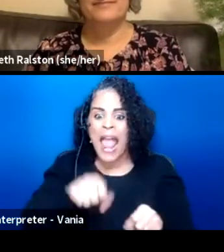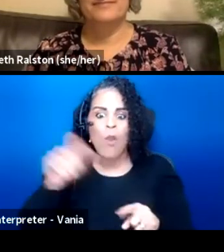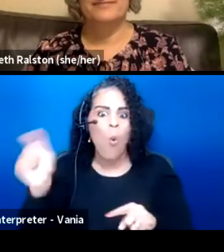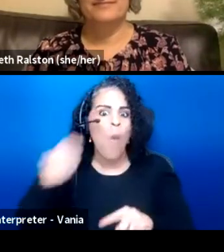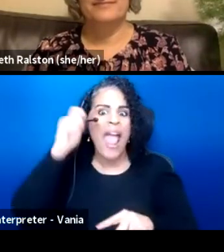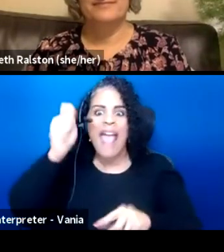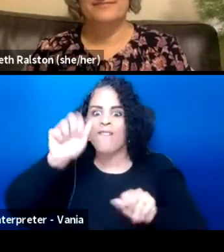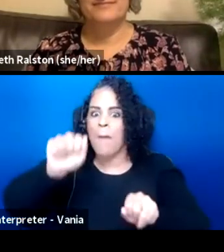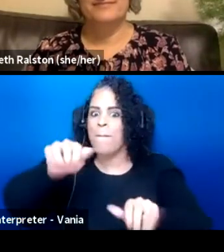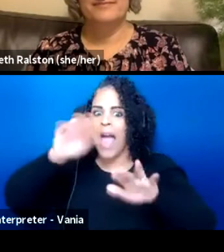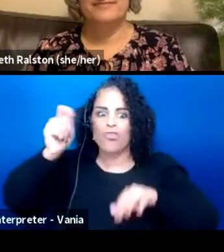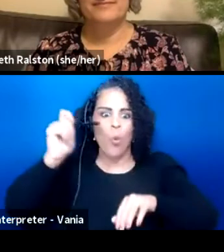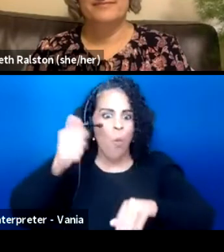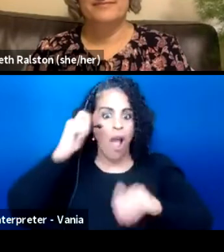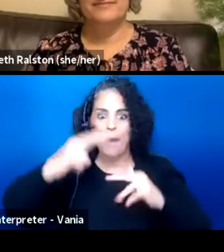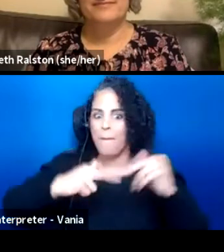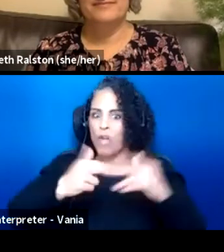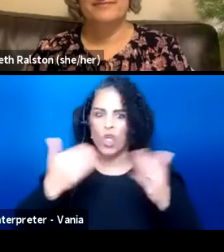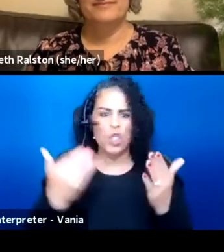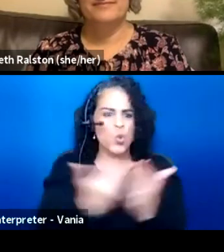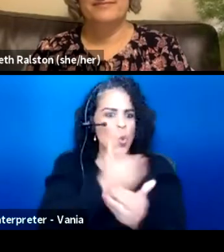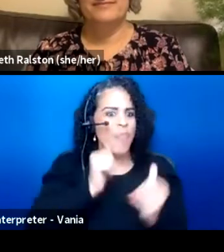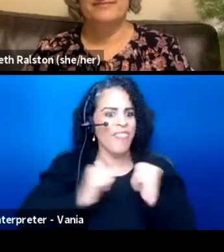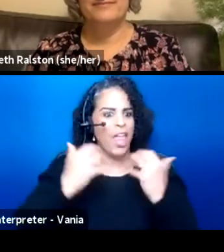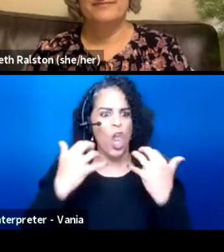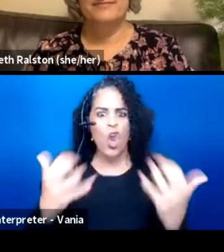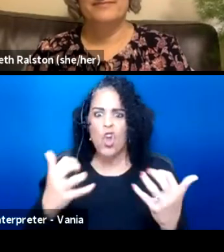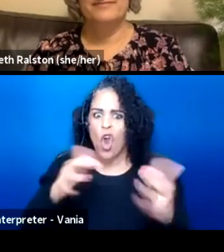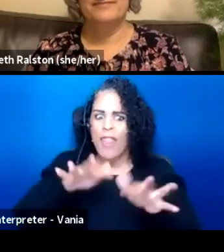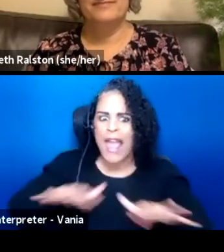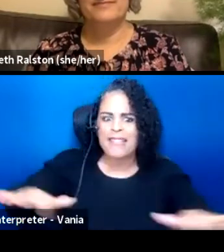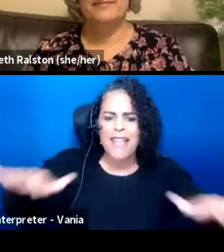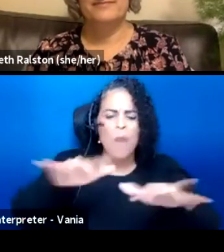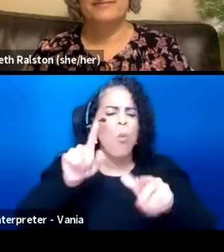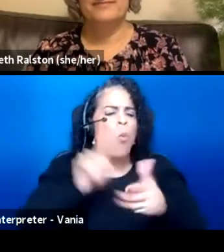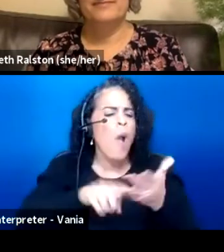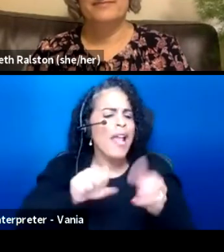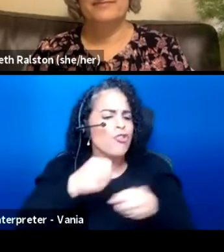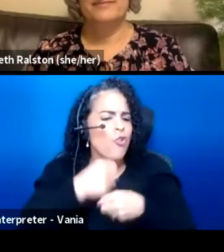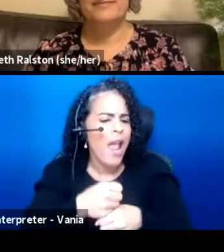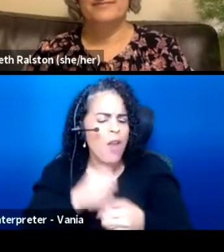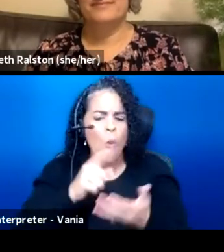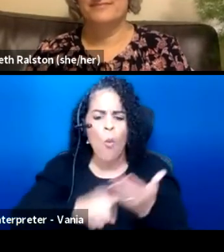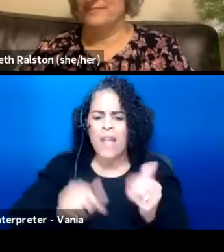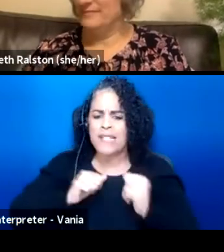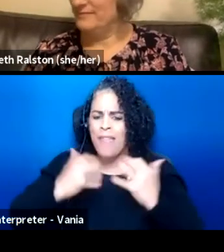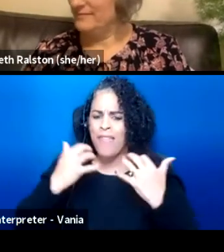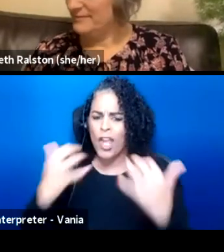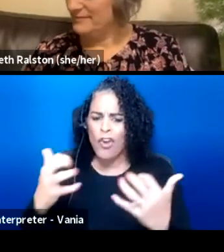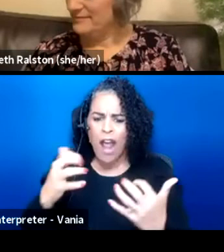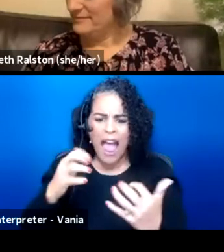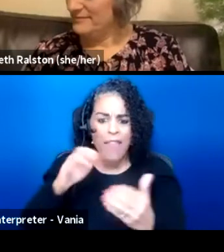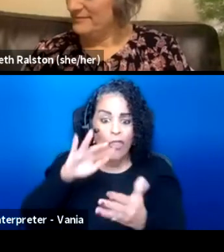and build a new theater landscape, what would you create, what does theater at the heart of public life look like